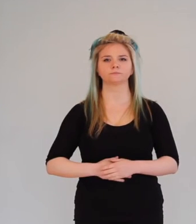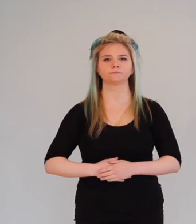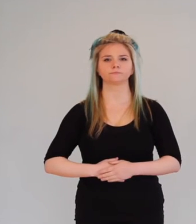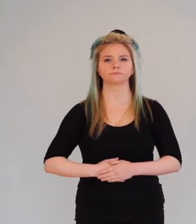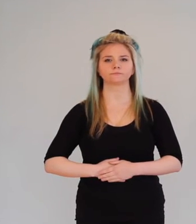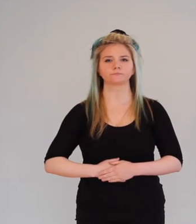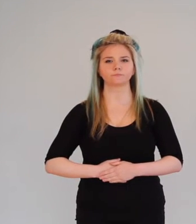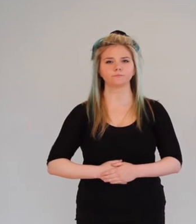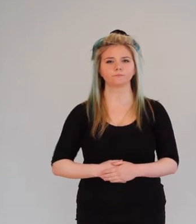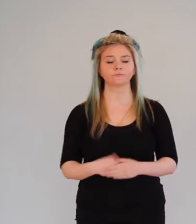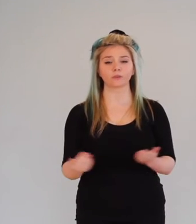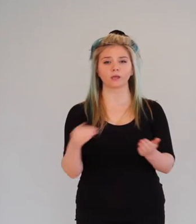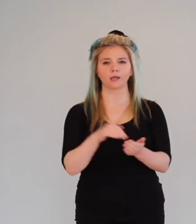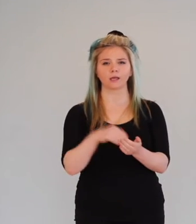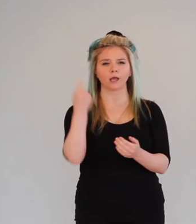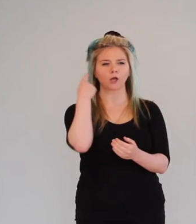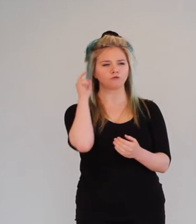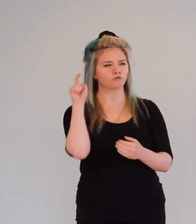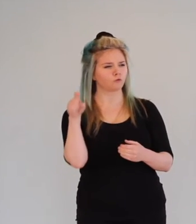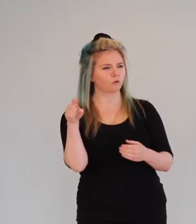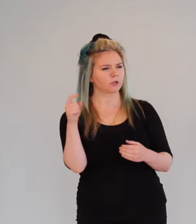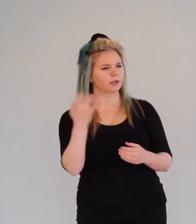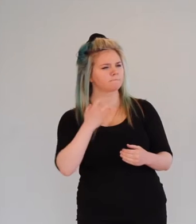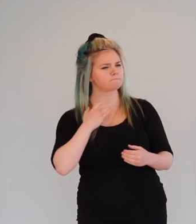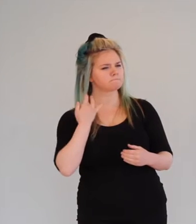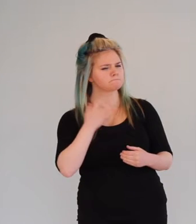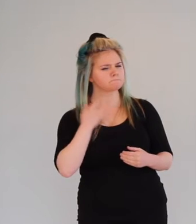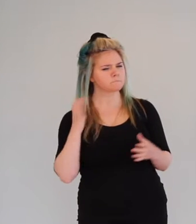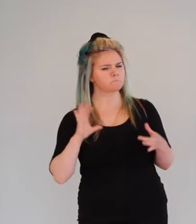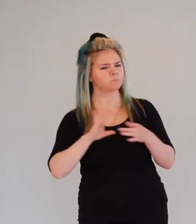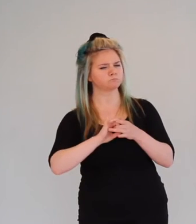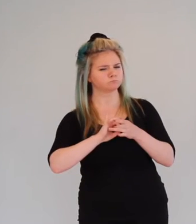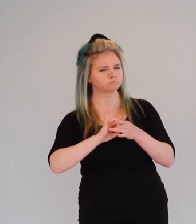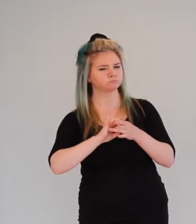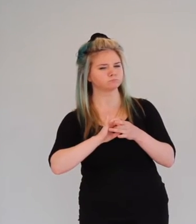noticing how you feel. Wonderful. Well,